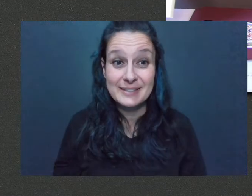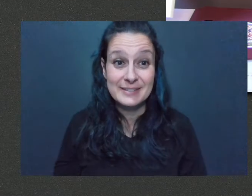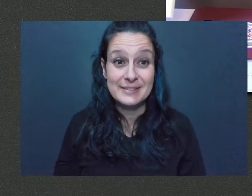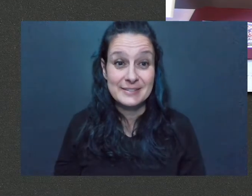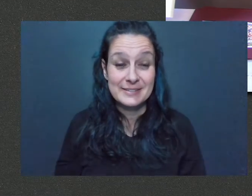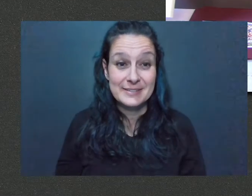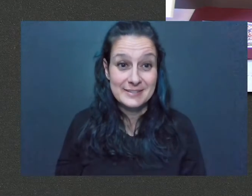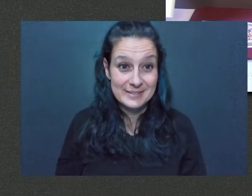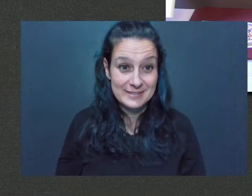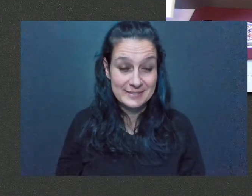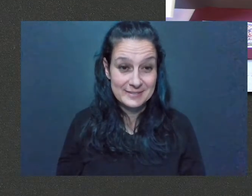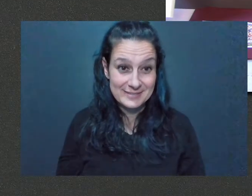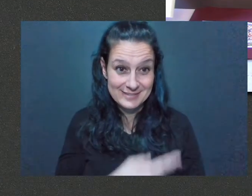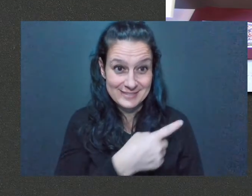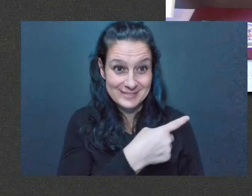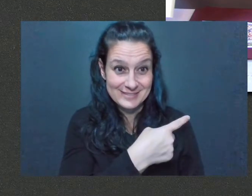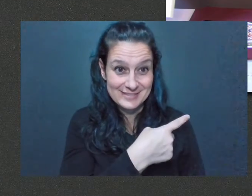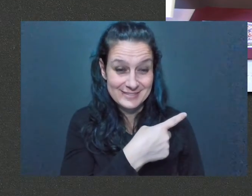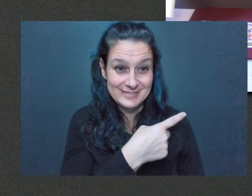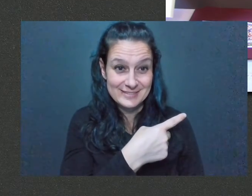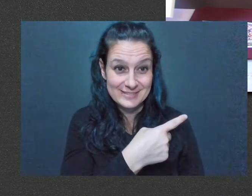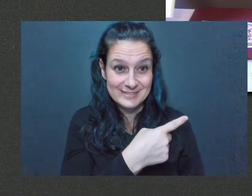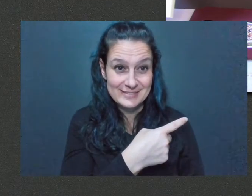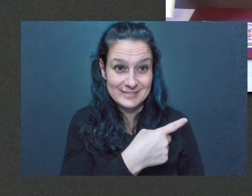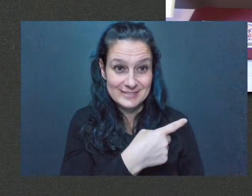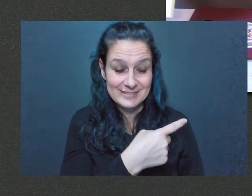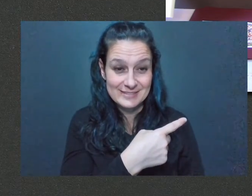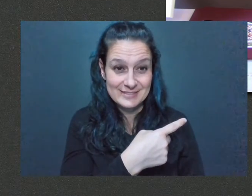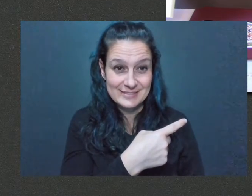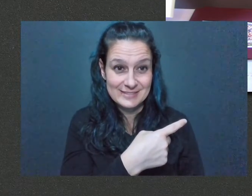through the hole like so.